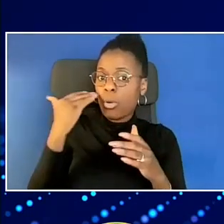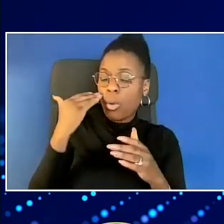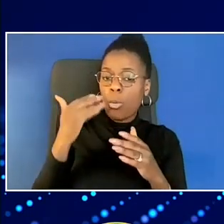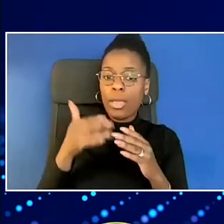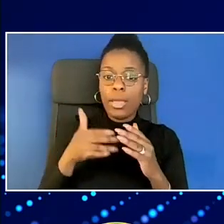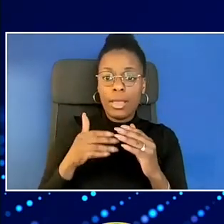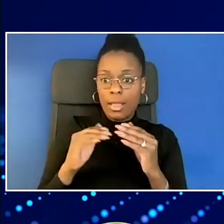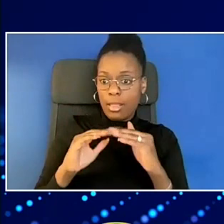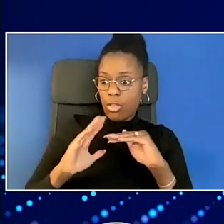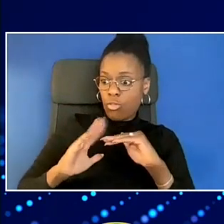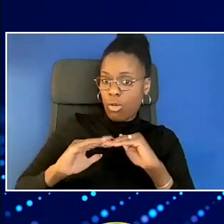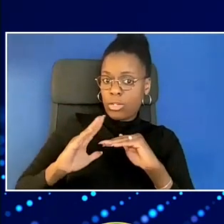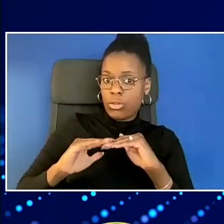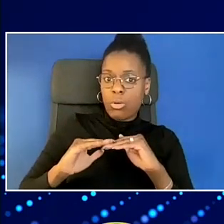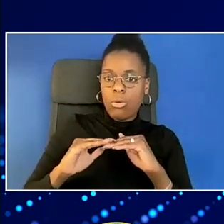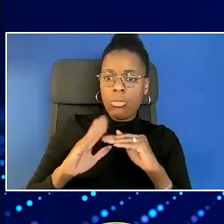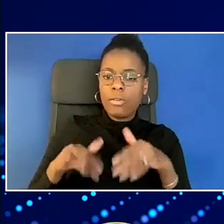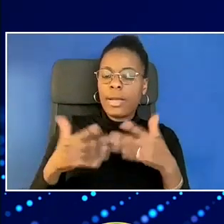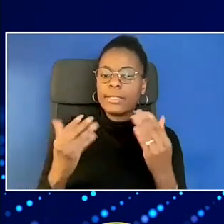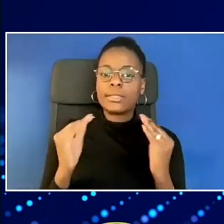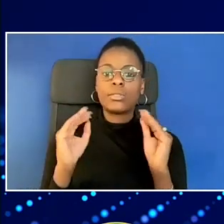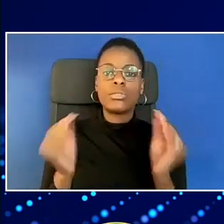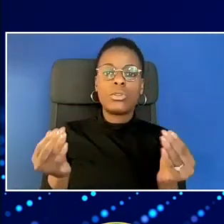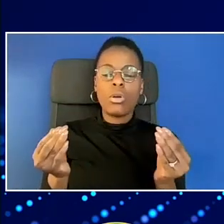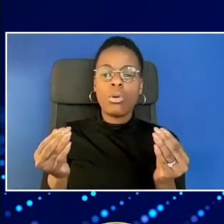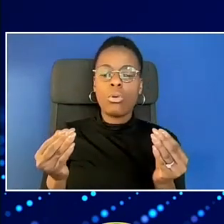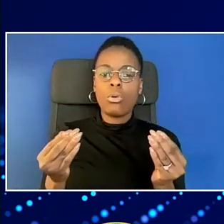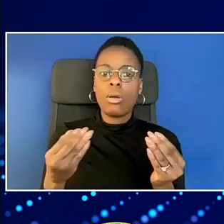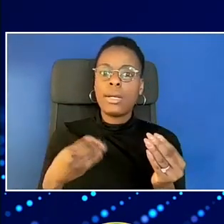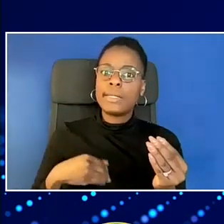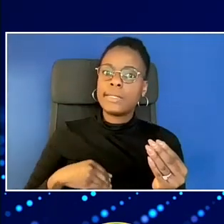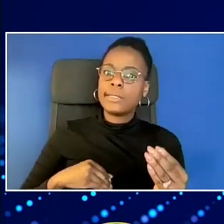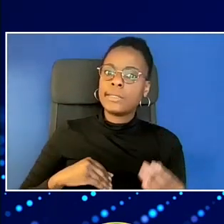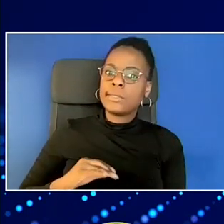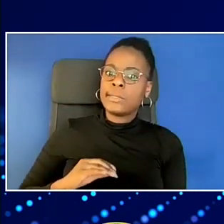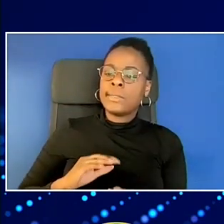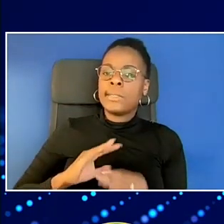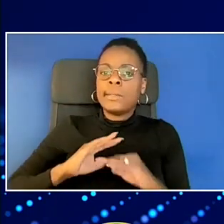gives me no reassurance that we've solved the problem. It's possible that the